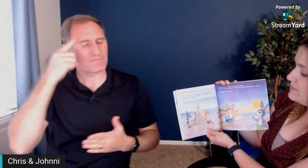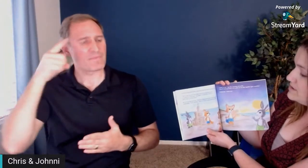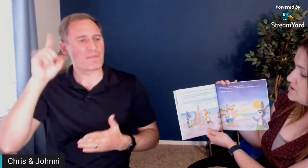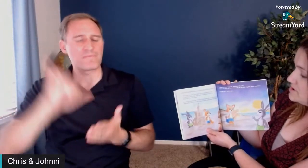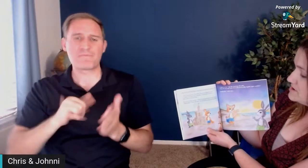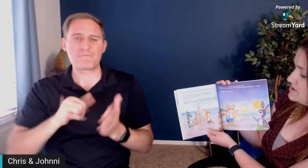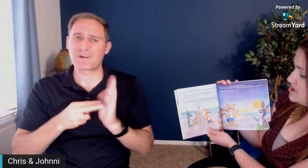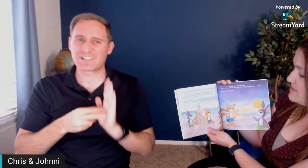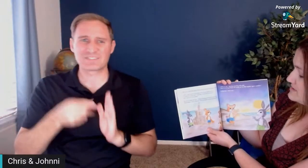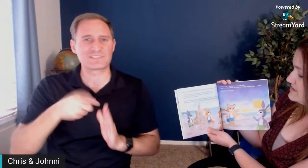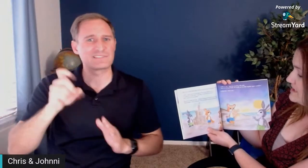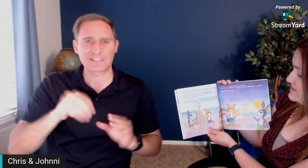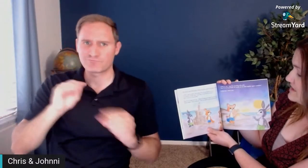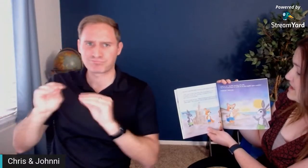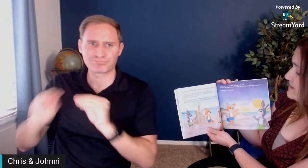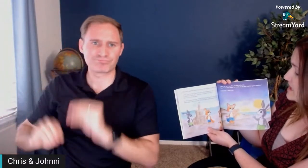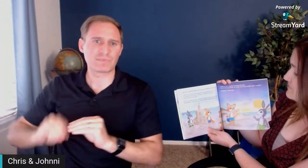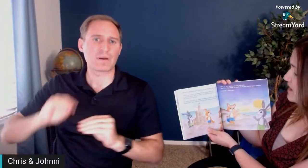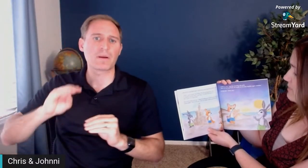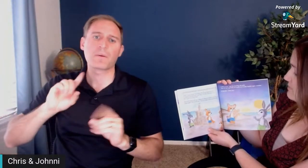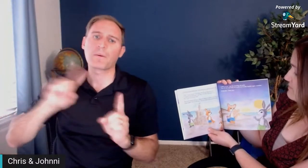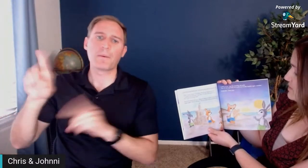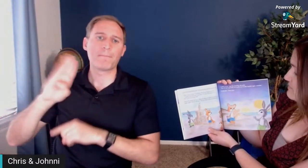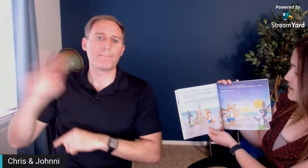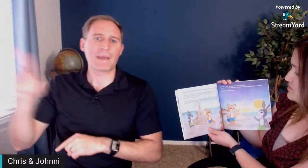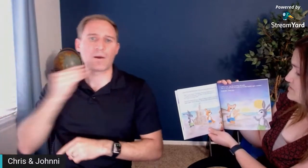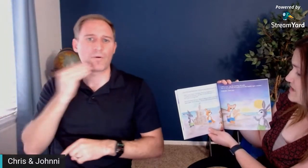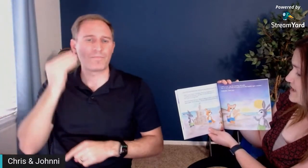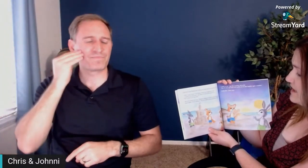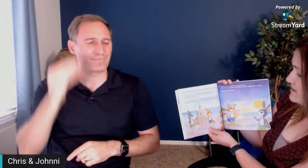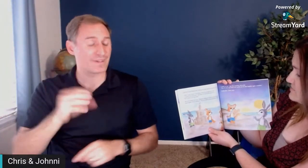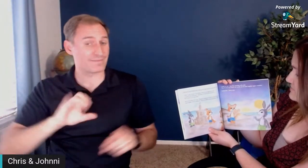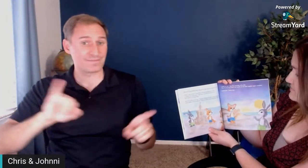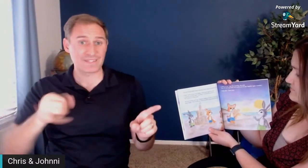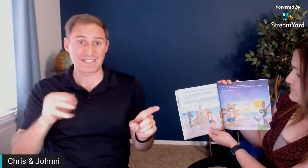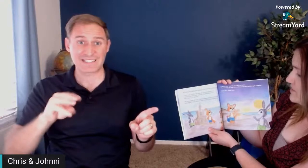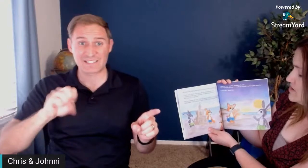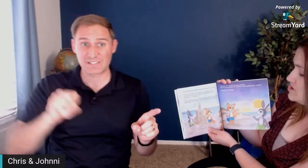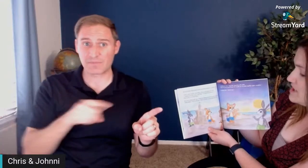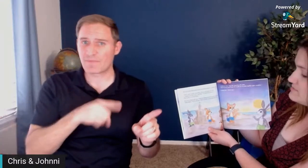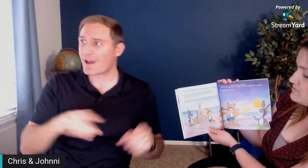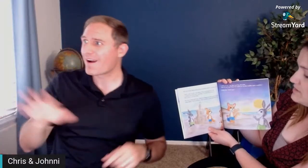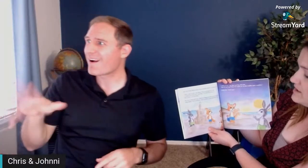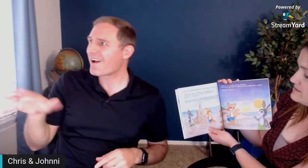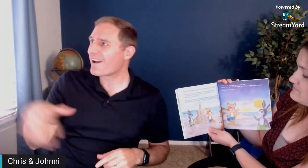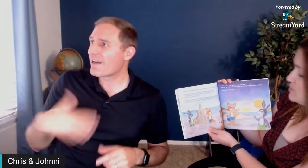ben turns to james and says thanks for helping me build my new sandcastle james replies you're